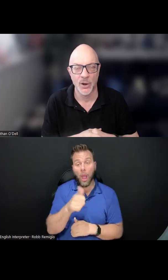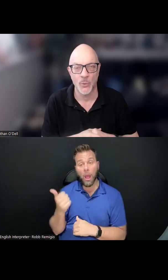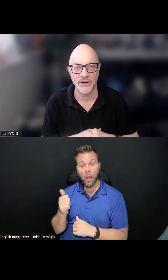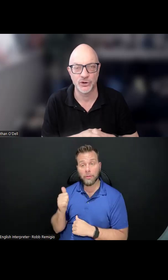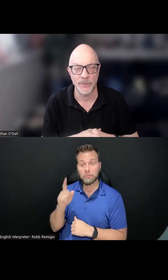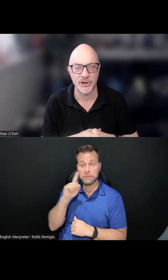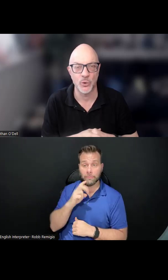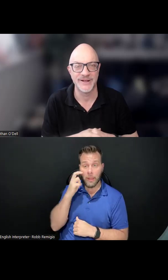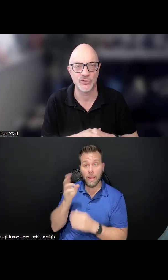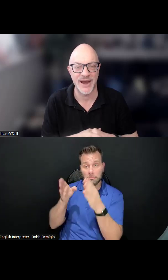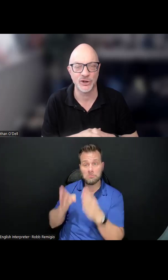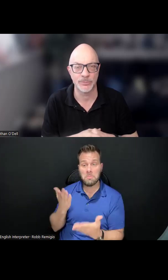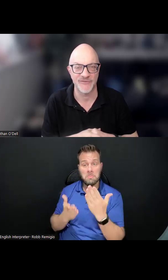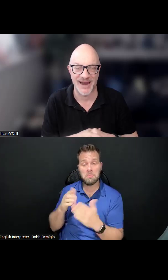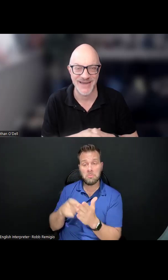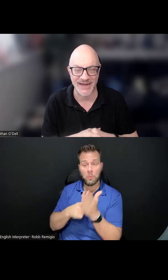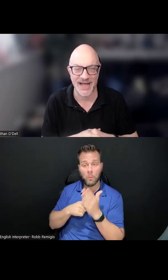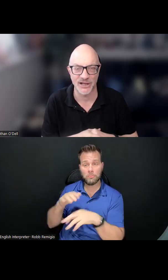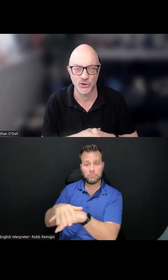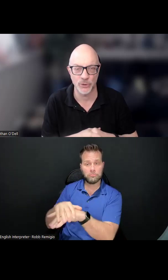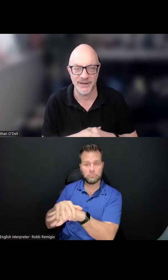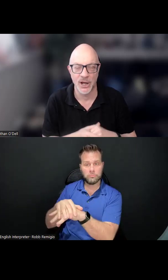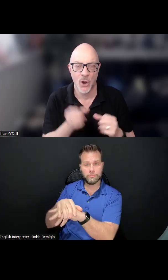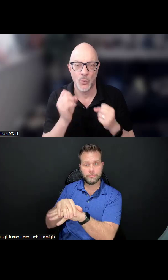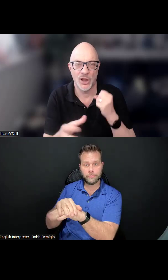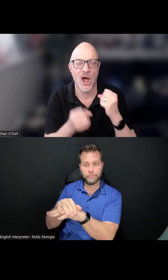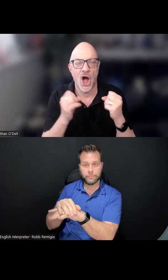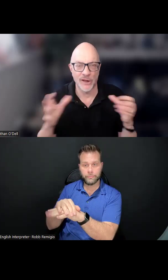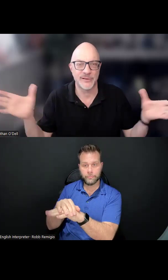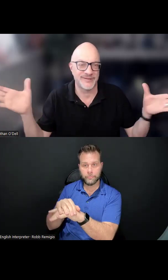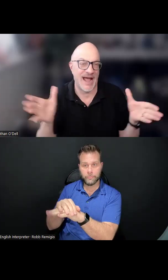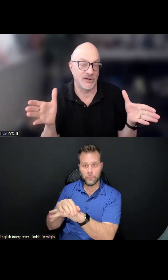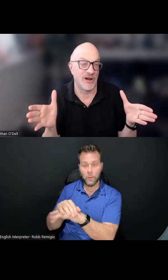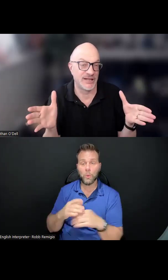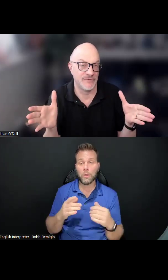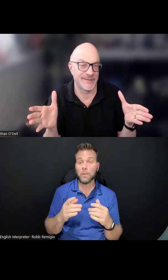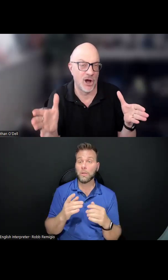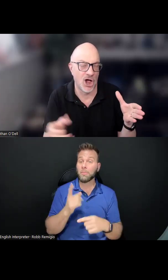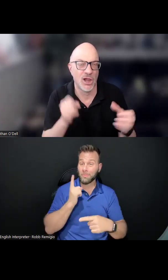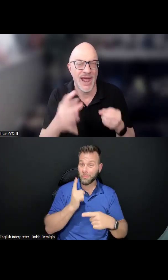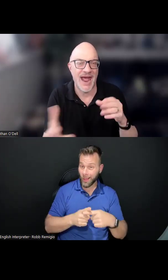And others require tactile An interpreter who is trained to provide tactile interpreting